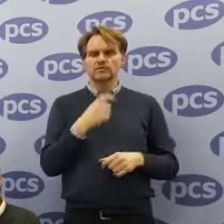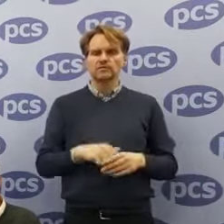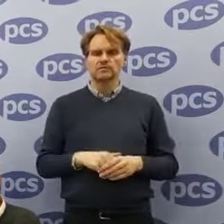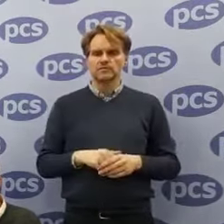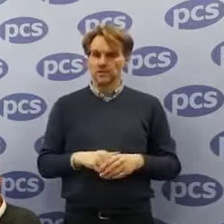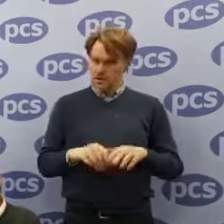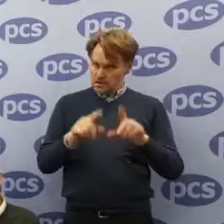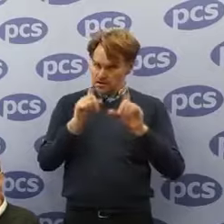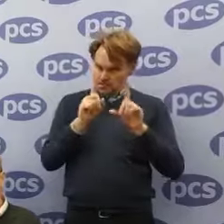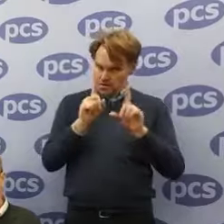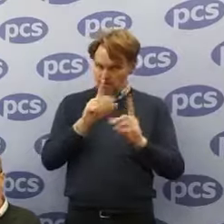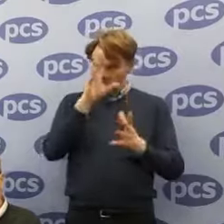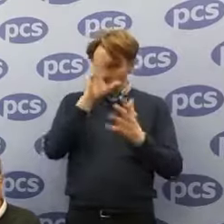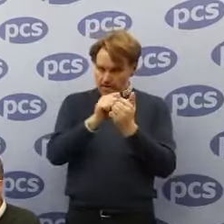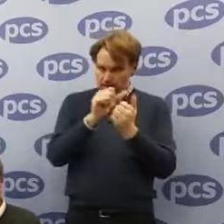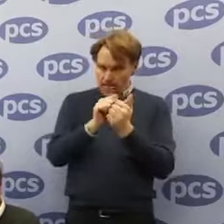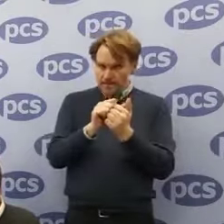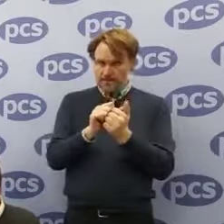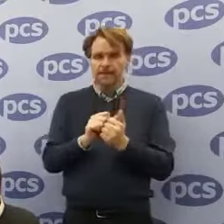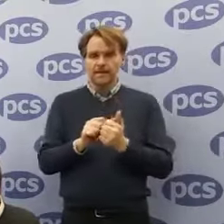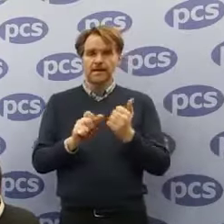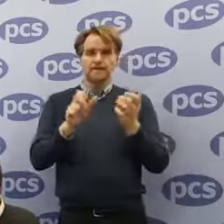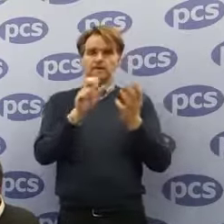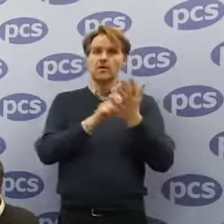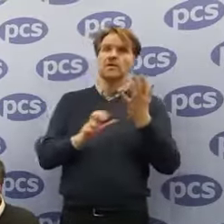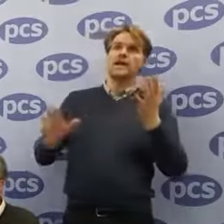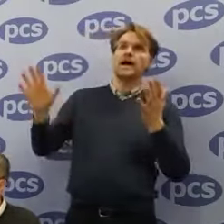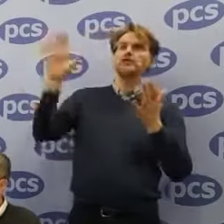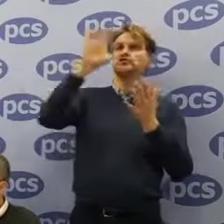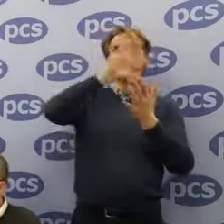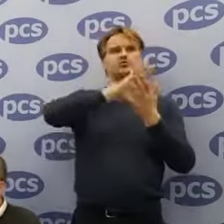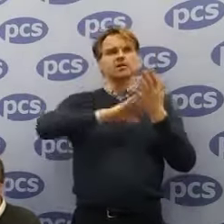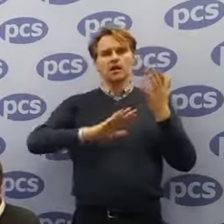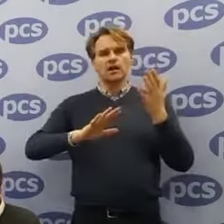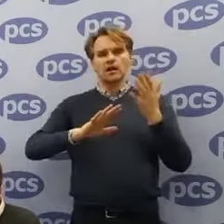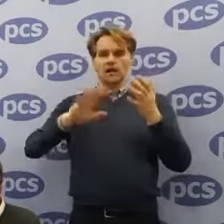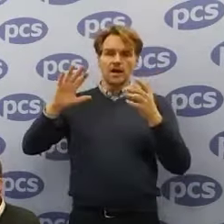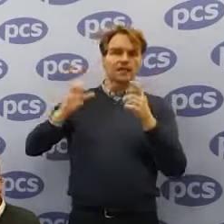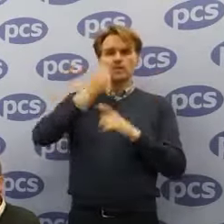remember here is in a national aggregate ballot, if we win that ballot the last